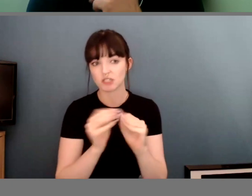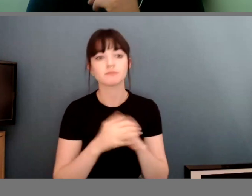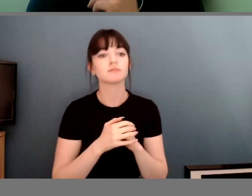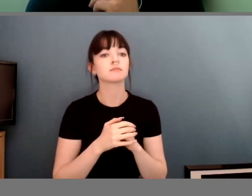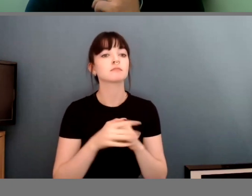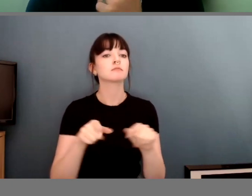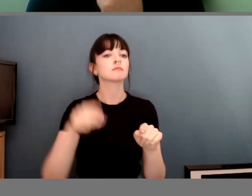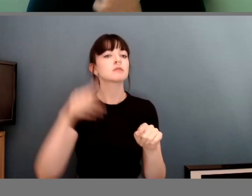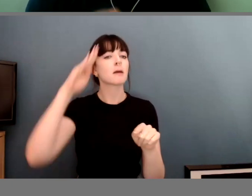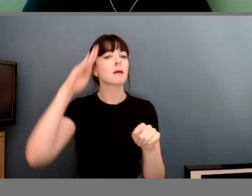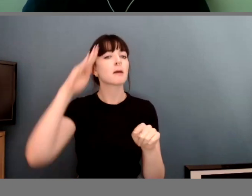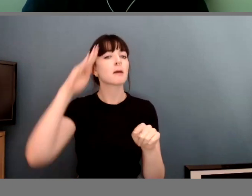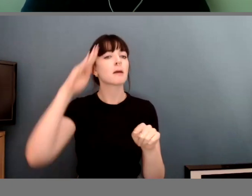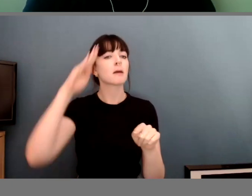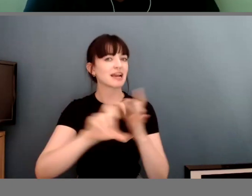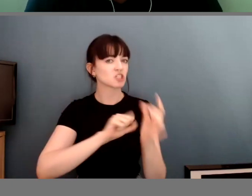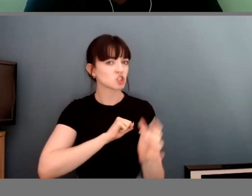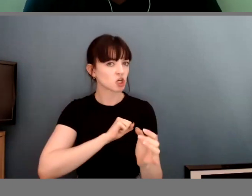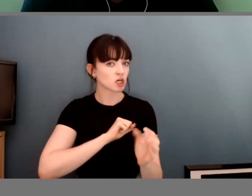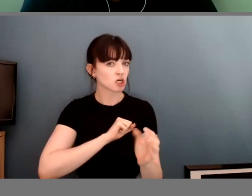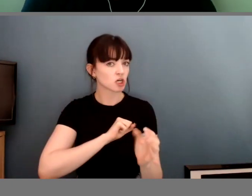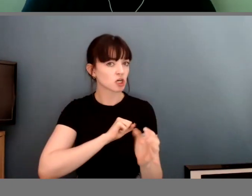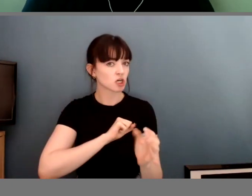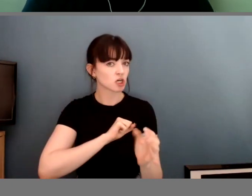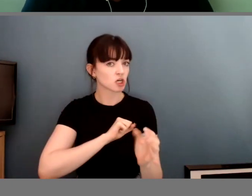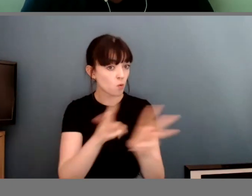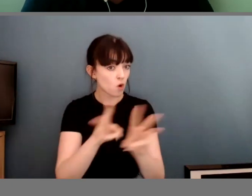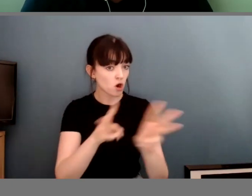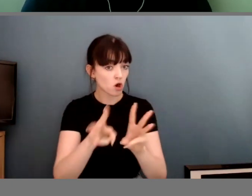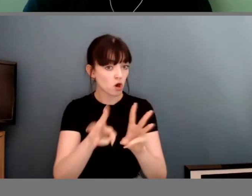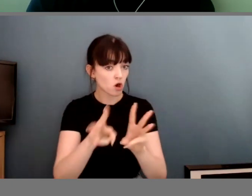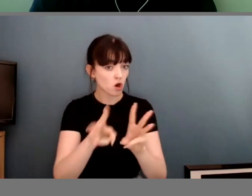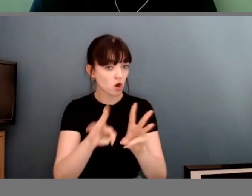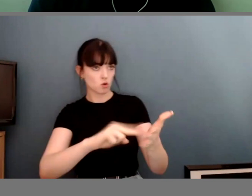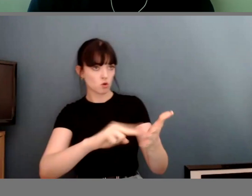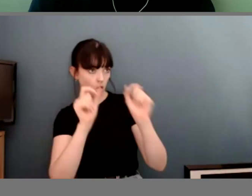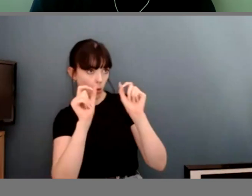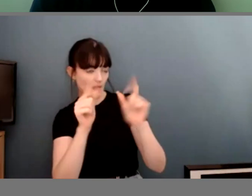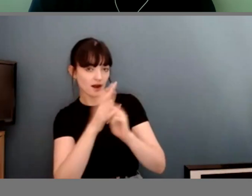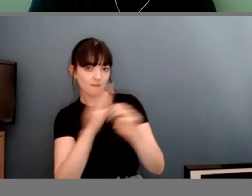where necessary are organised to take account of persons at work with disabilities. In particular